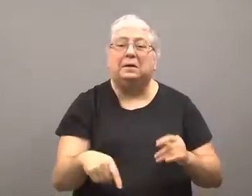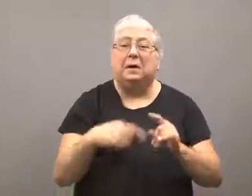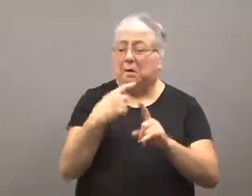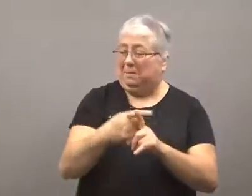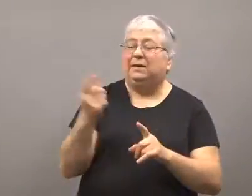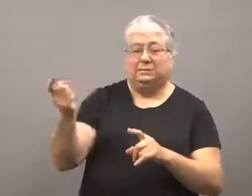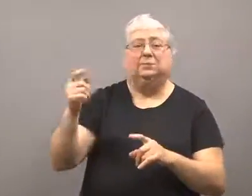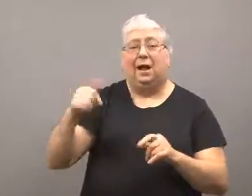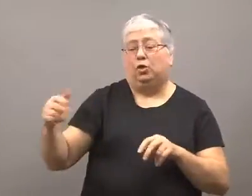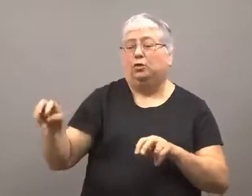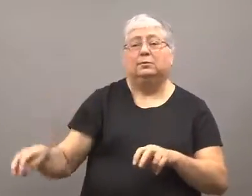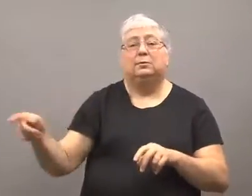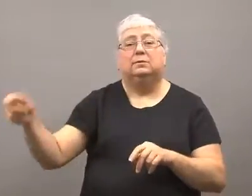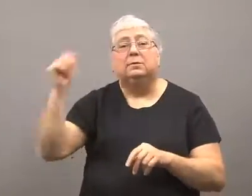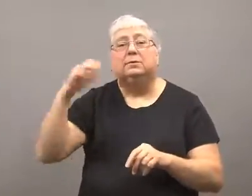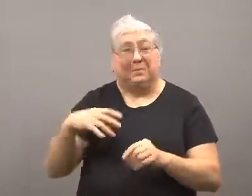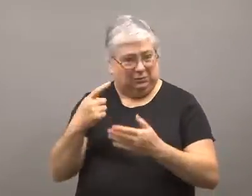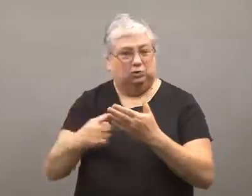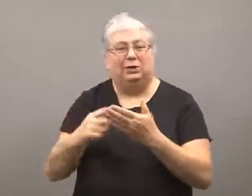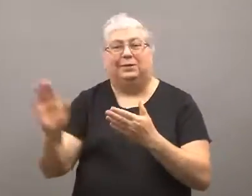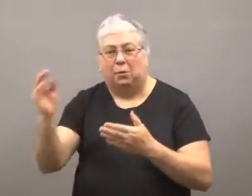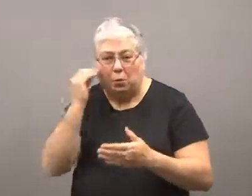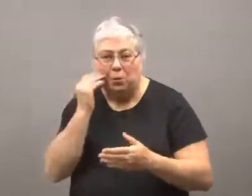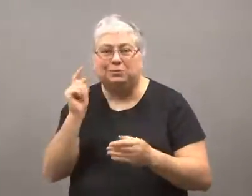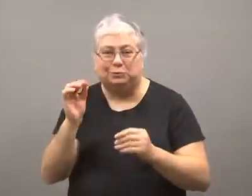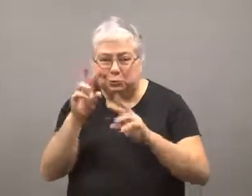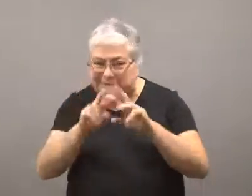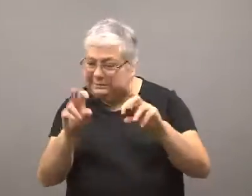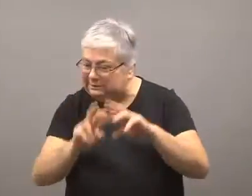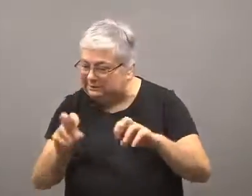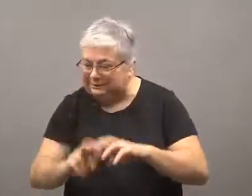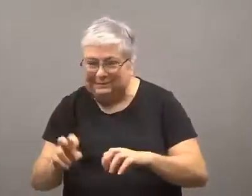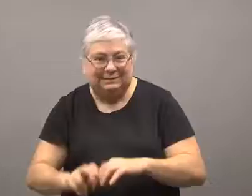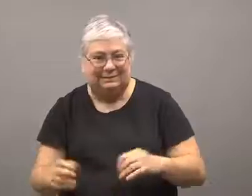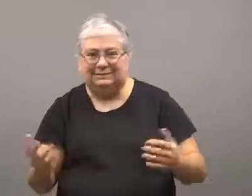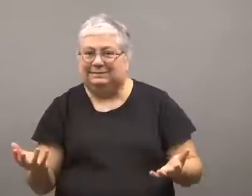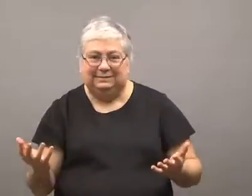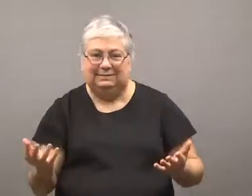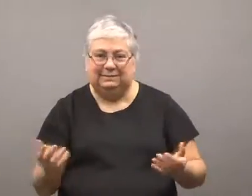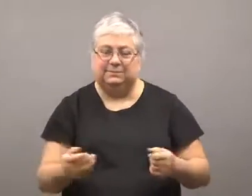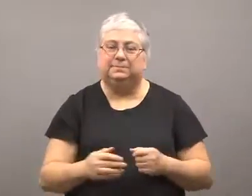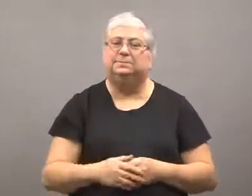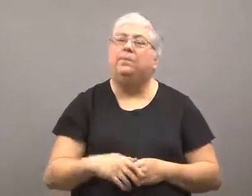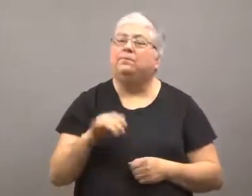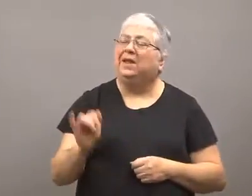The co-pilot's home was also searched.